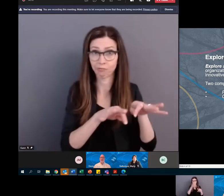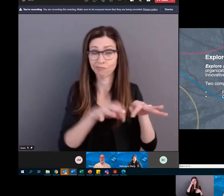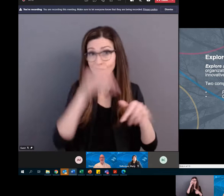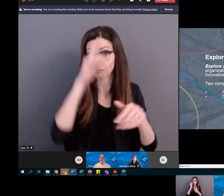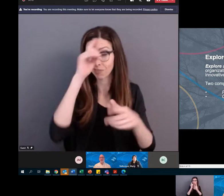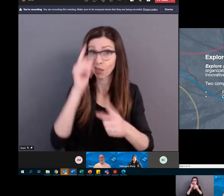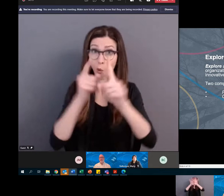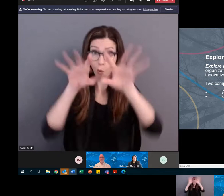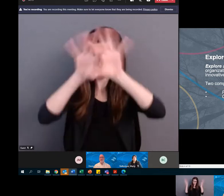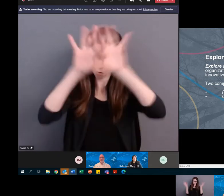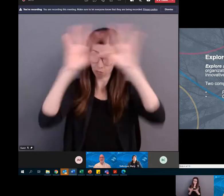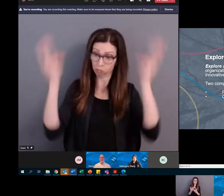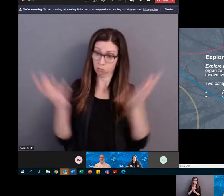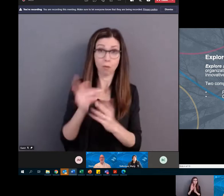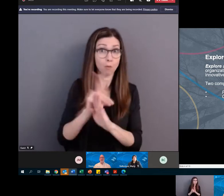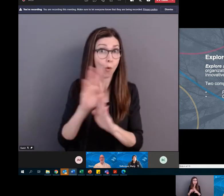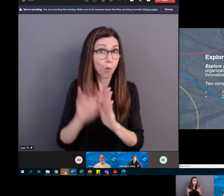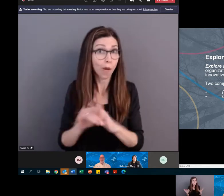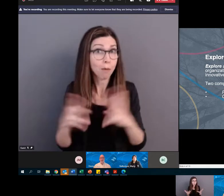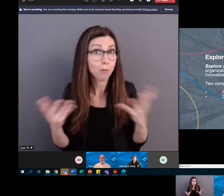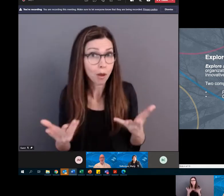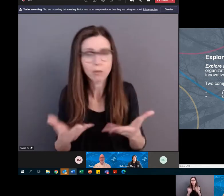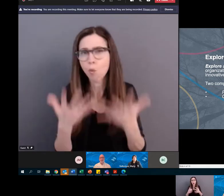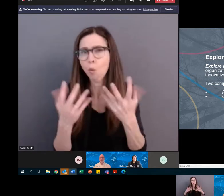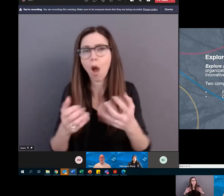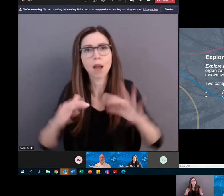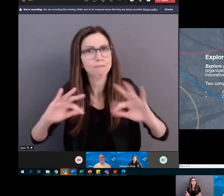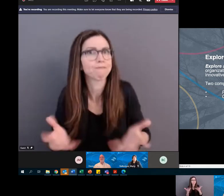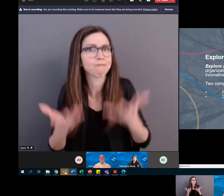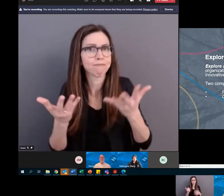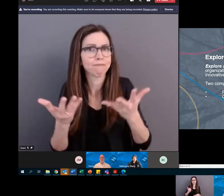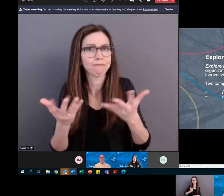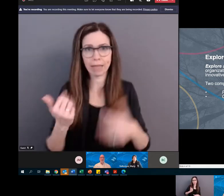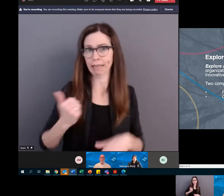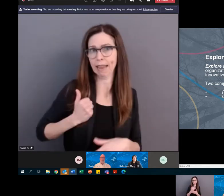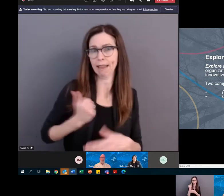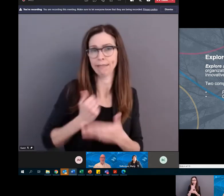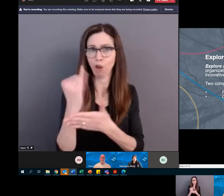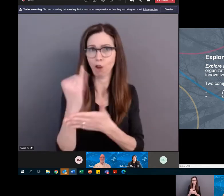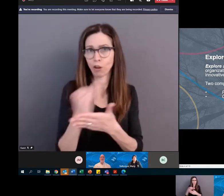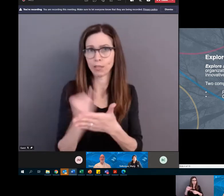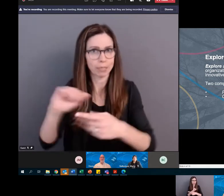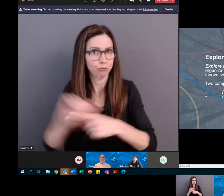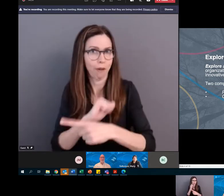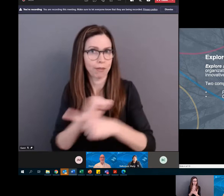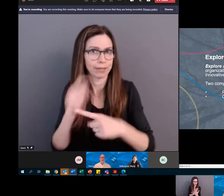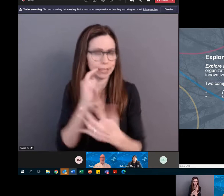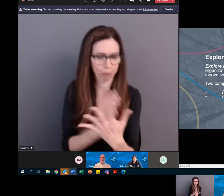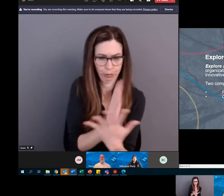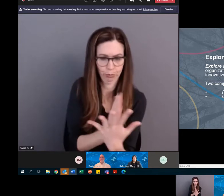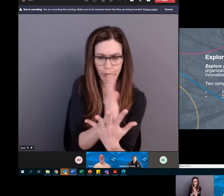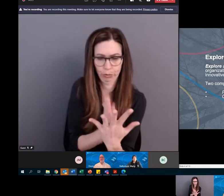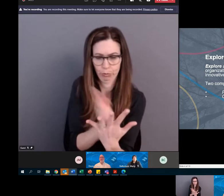Canadian artistic practice by encouraging artists to investigate creative processes